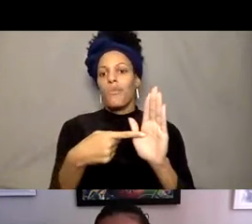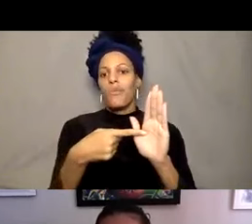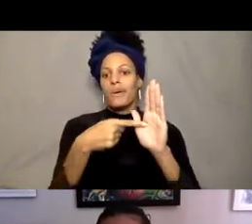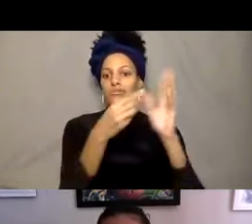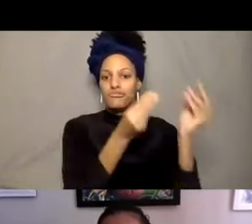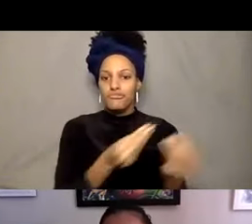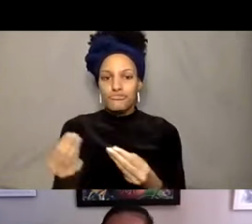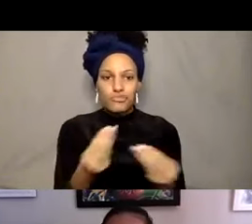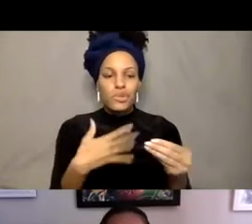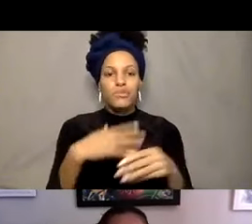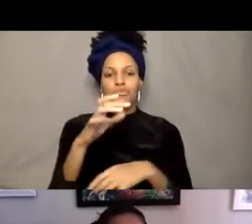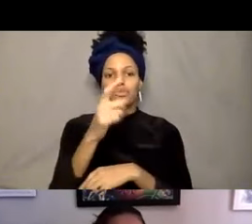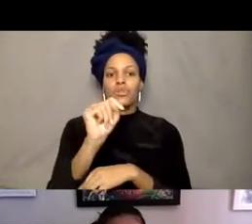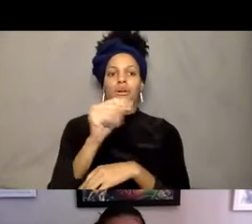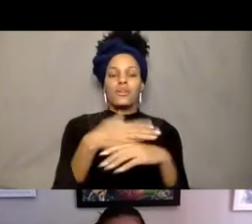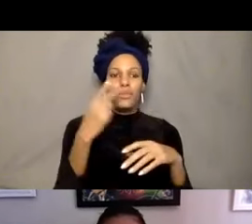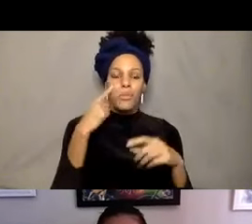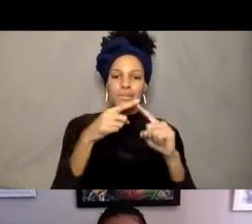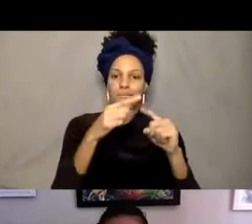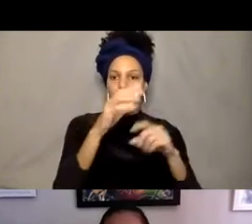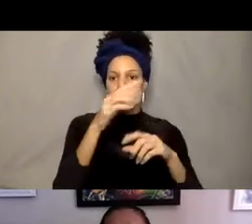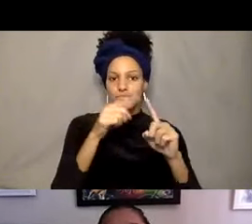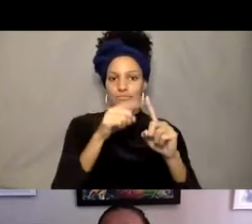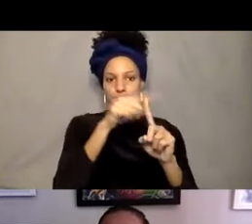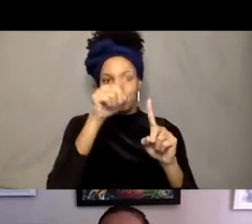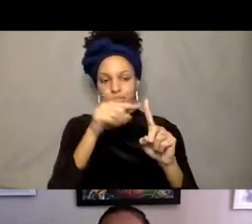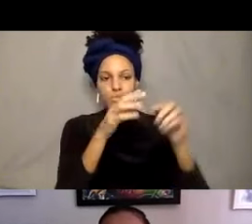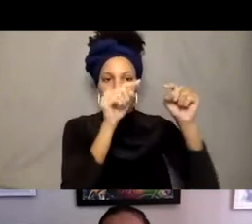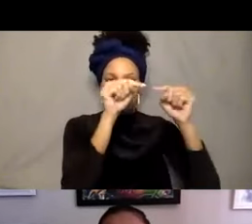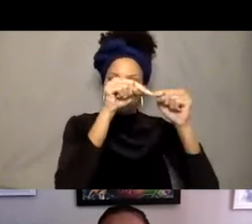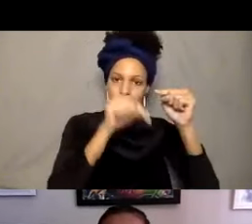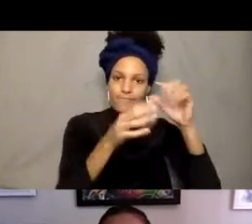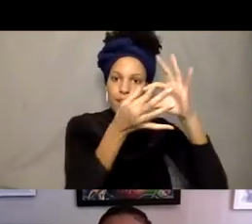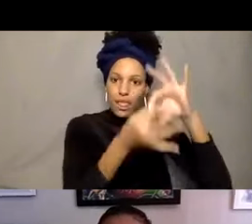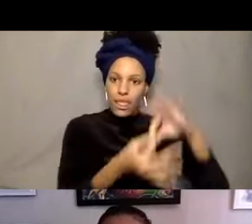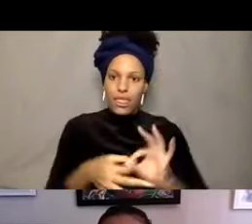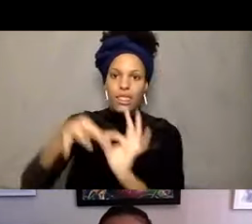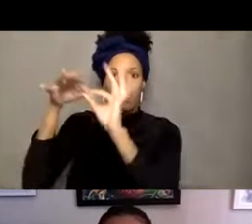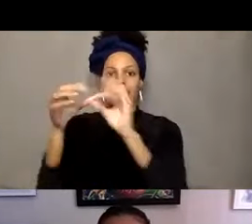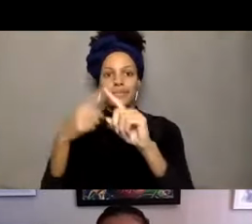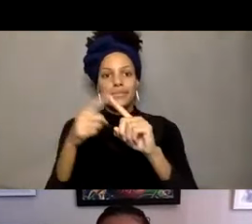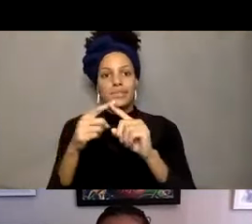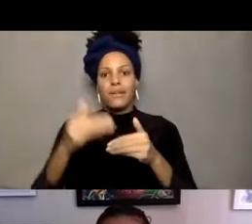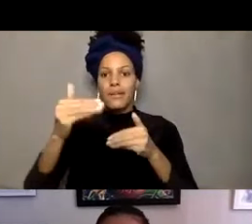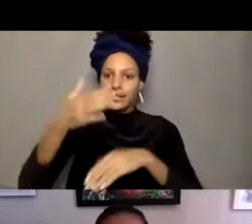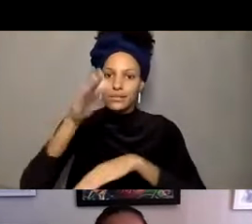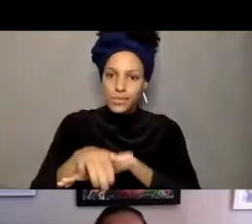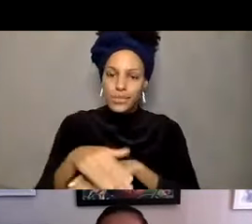as green arrows moving from one step to the next. The process starts with applicant/MRAC staff,